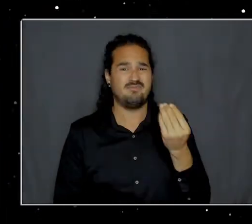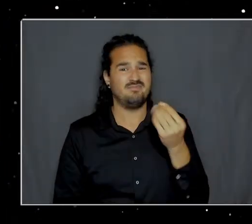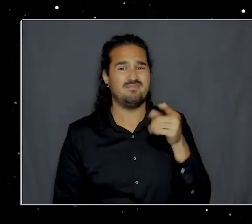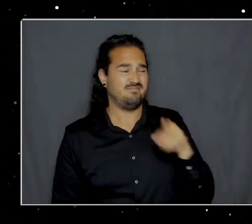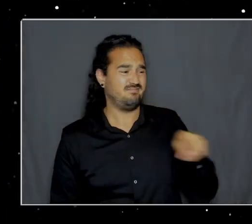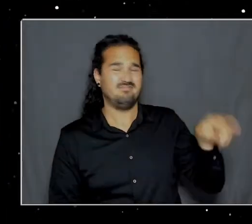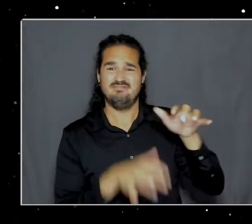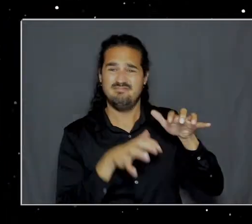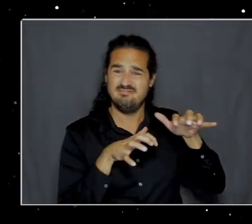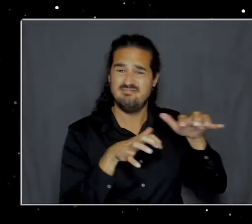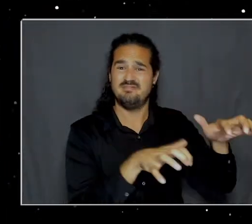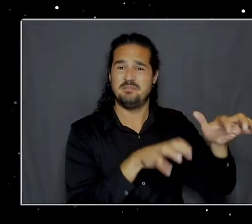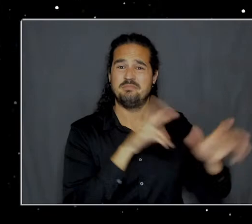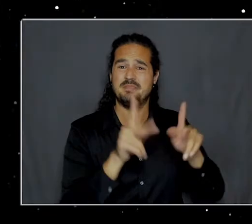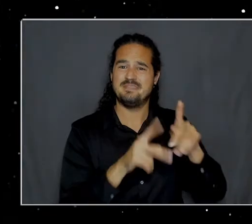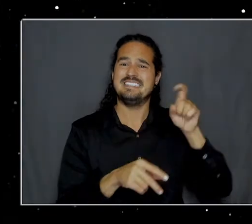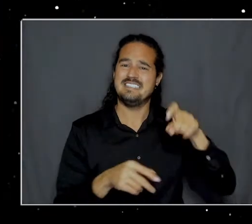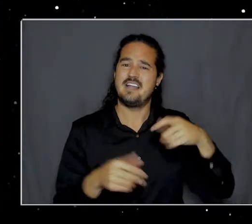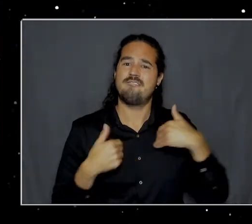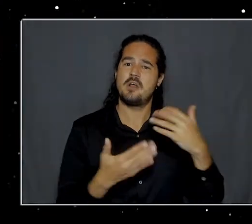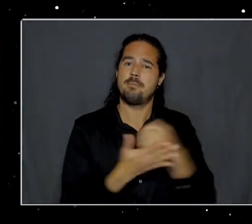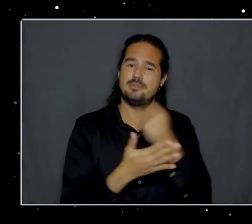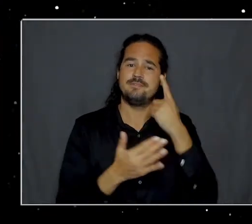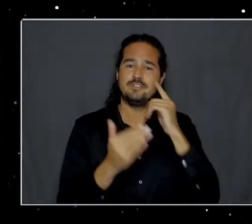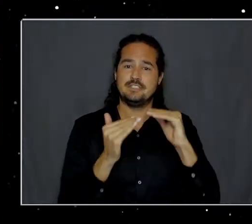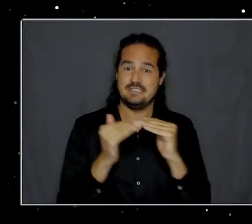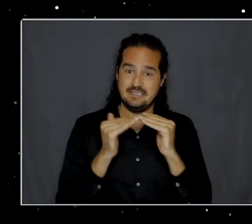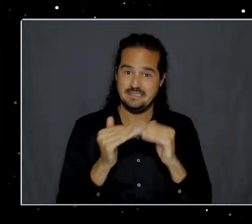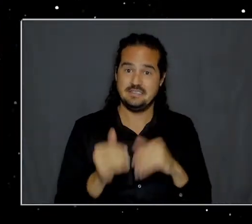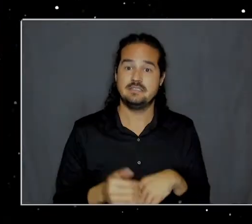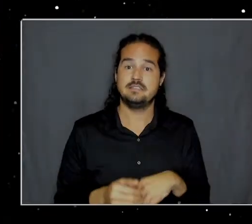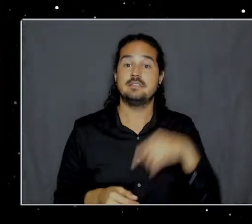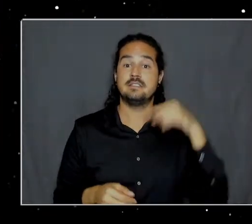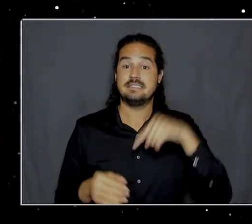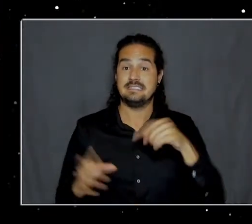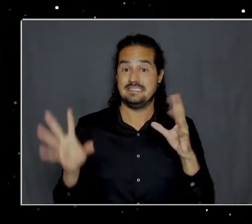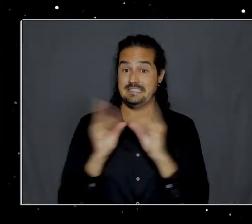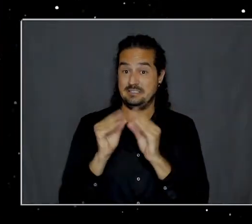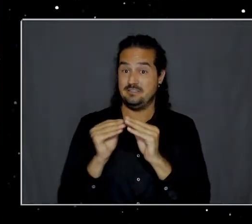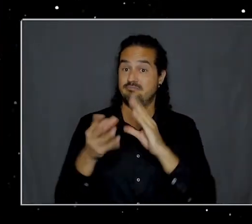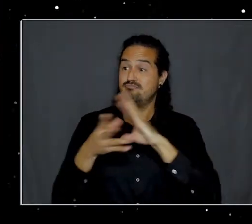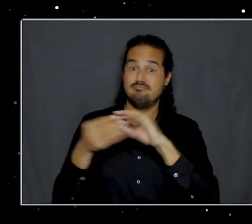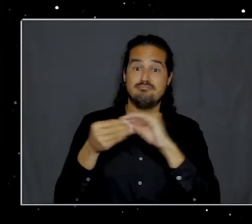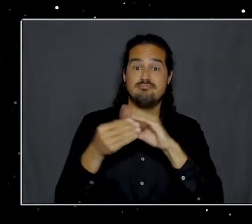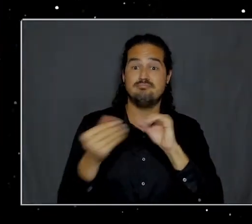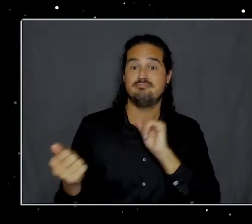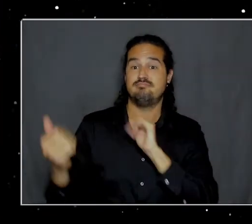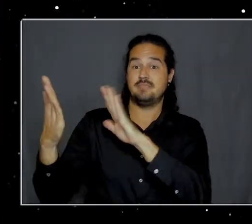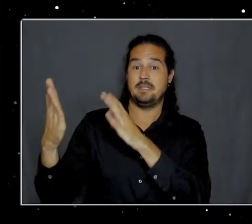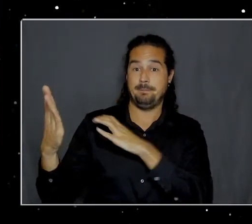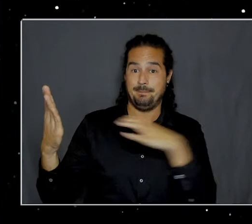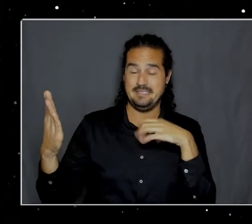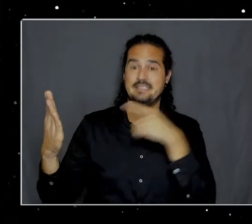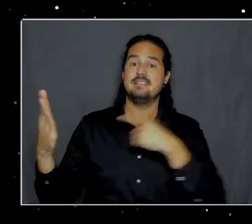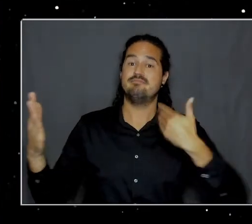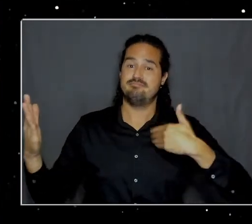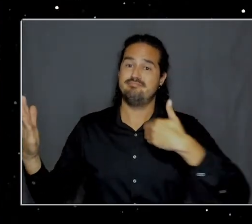DEVITTA BRISCOE: THIS SESSION, I HAVE TESTIFIED BEFORE THIS COMMITTEE A NUMBER OF TIMES, AND YOU ALL KNOW THAT